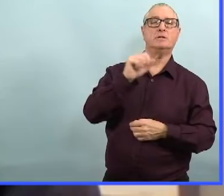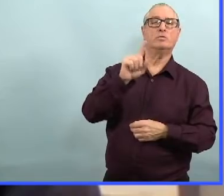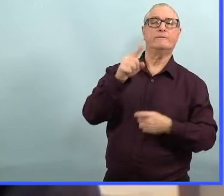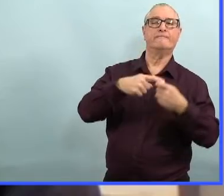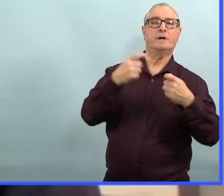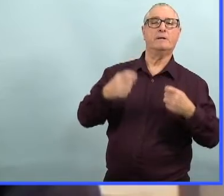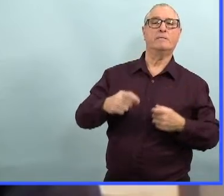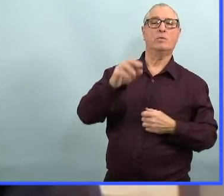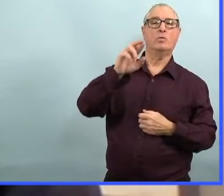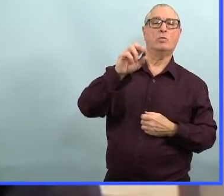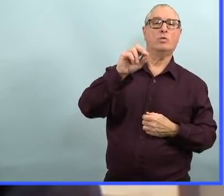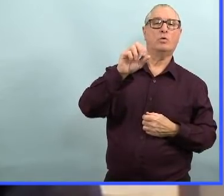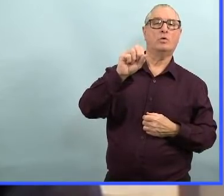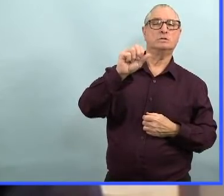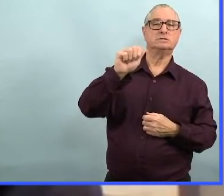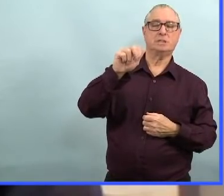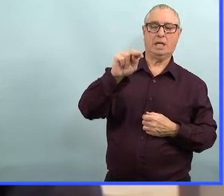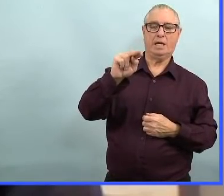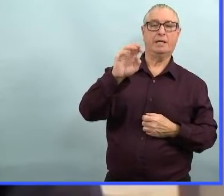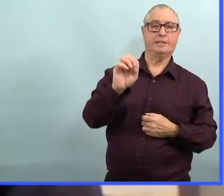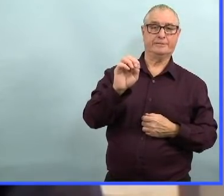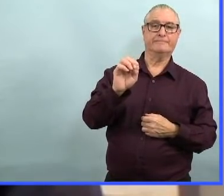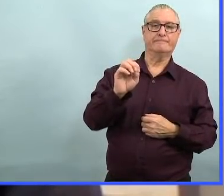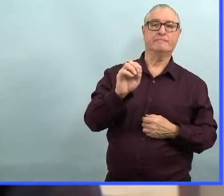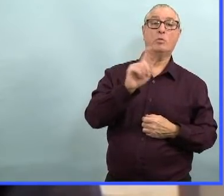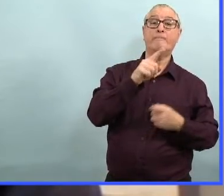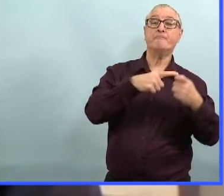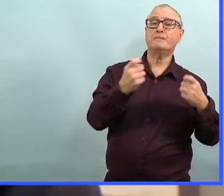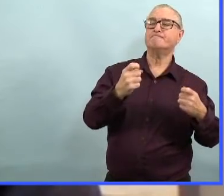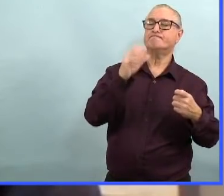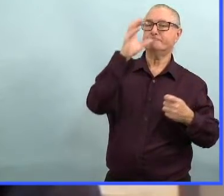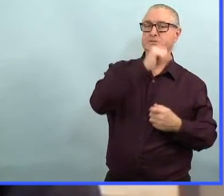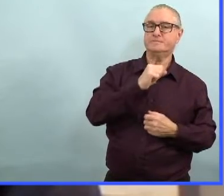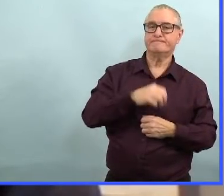these higher risk settings like daycares get that supply directly instead of through liquor stores